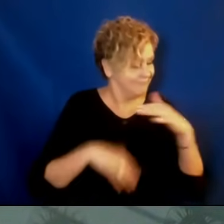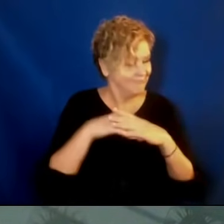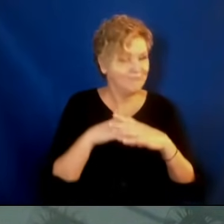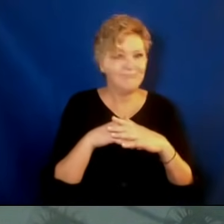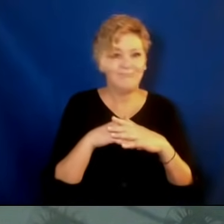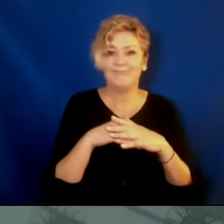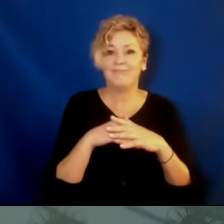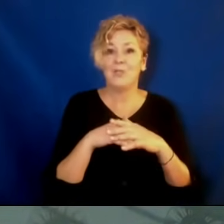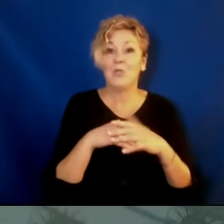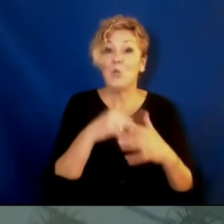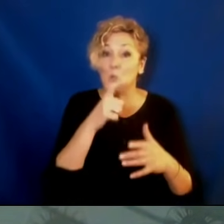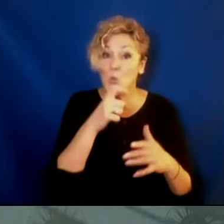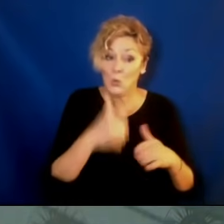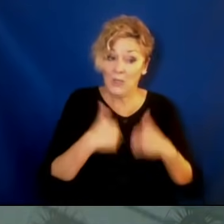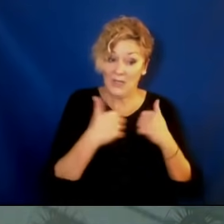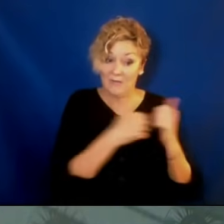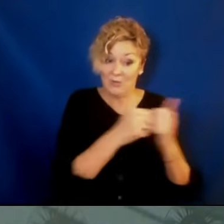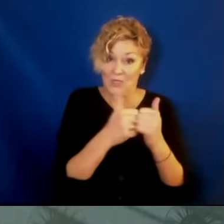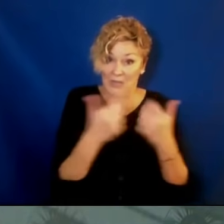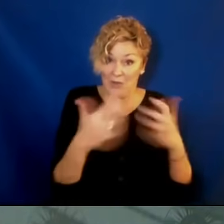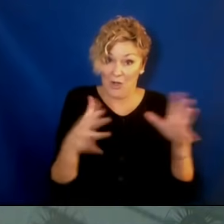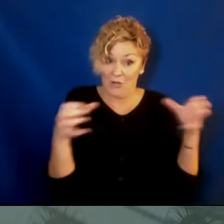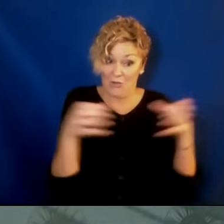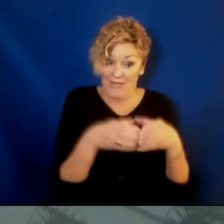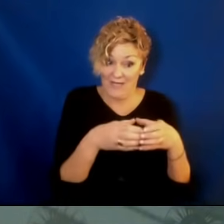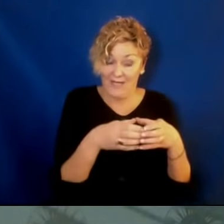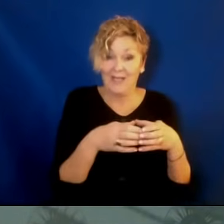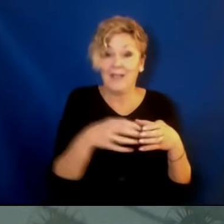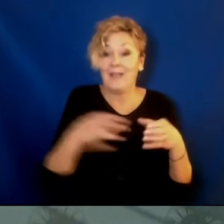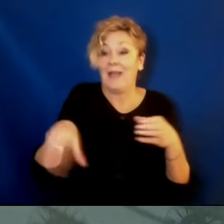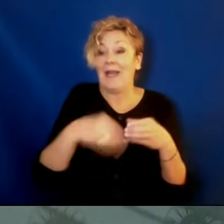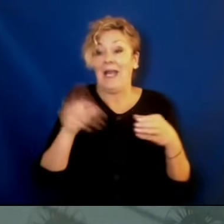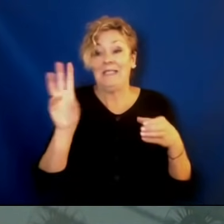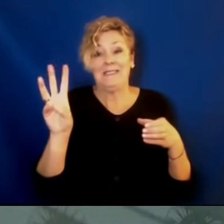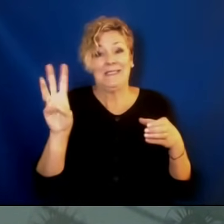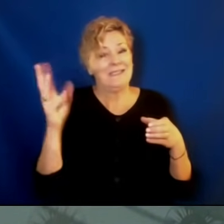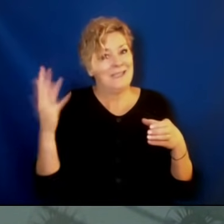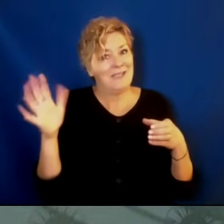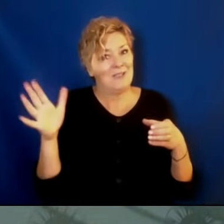, the orders being provided as we see significant case counts, they are more important.